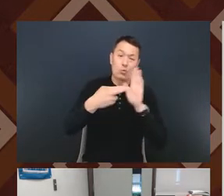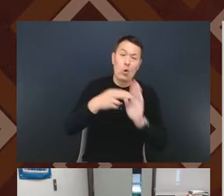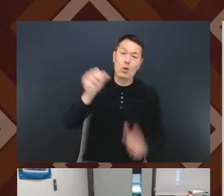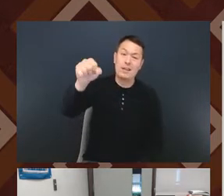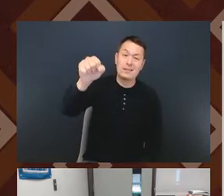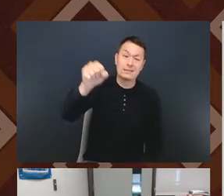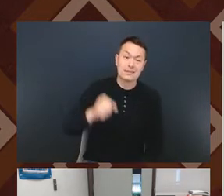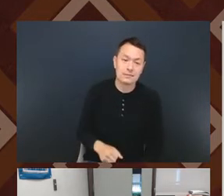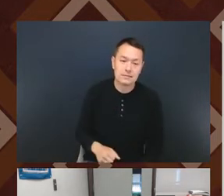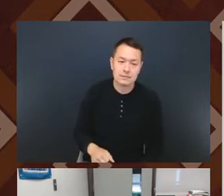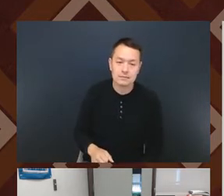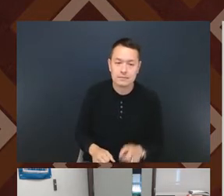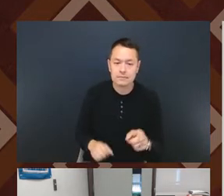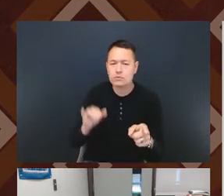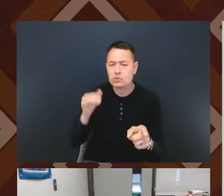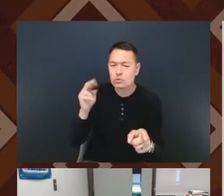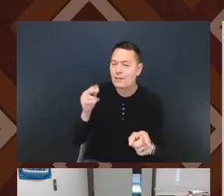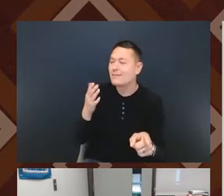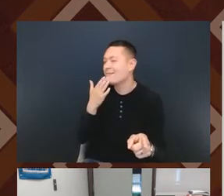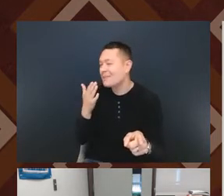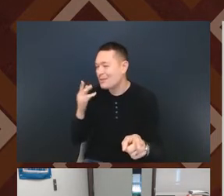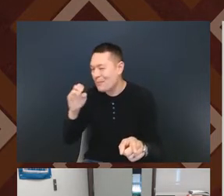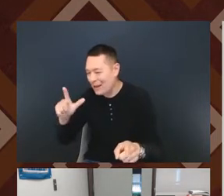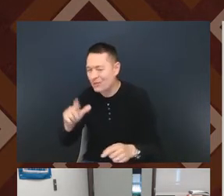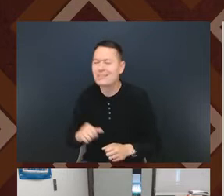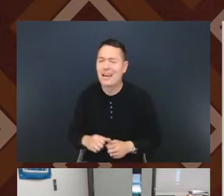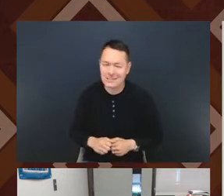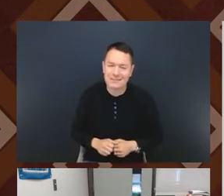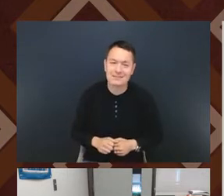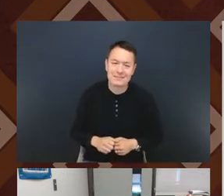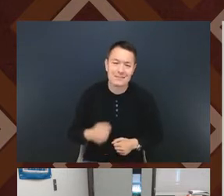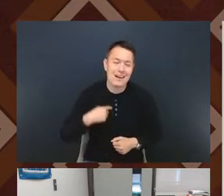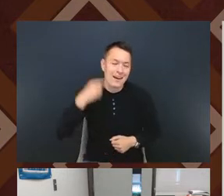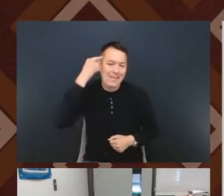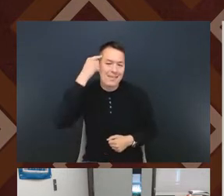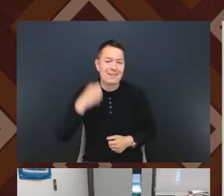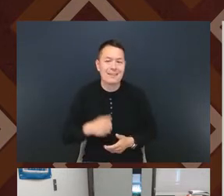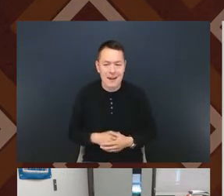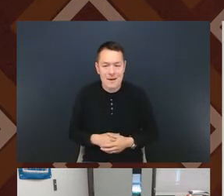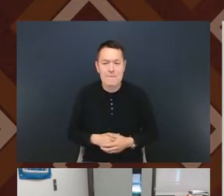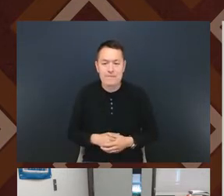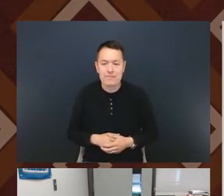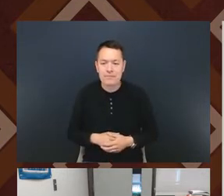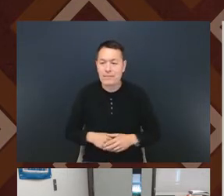Thanks, Michael. Yeah. I think this case